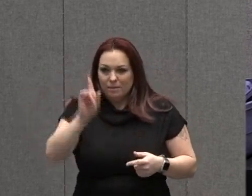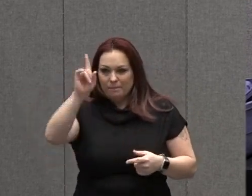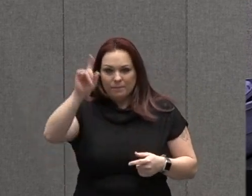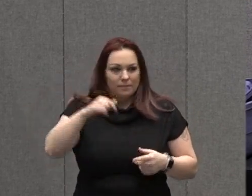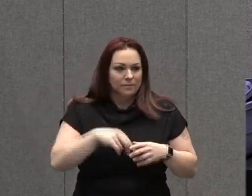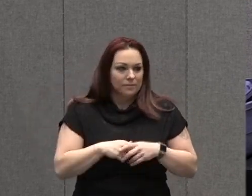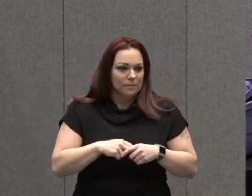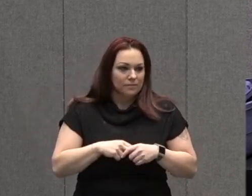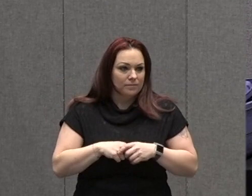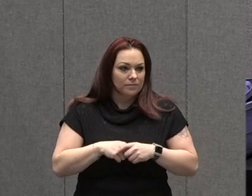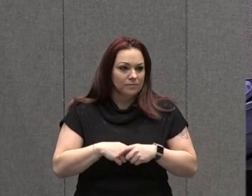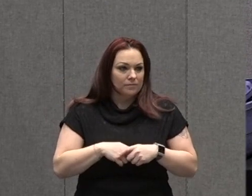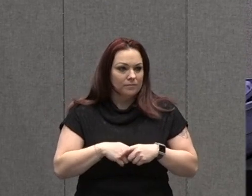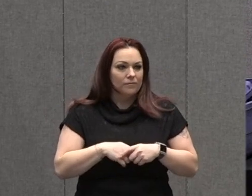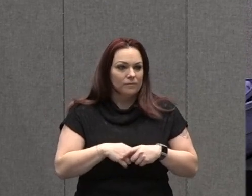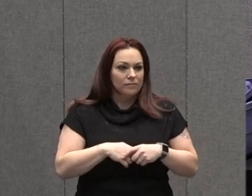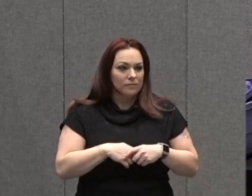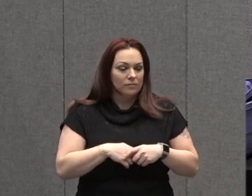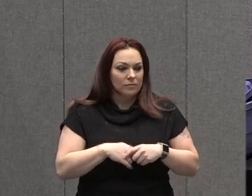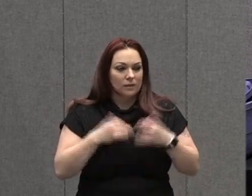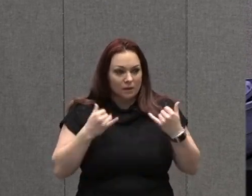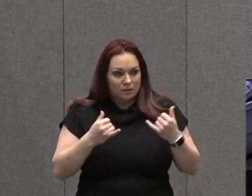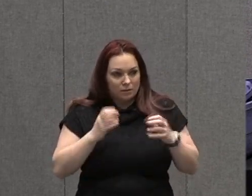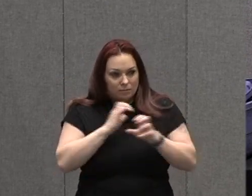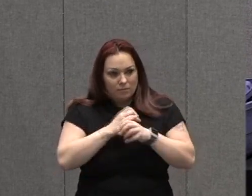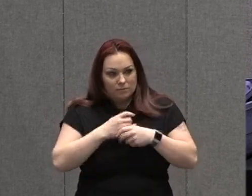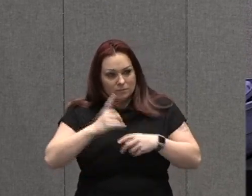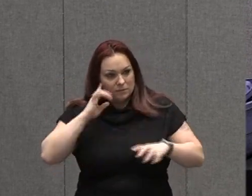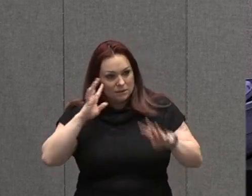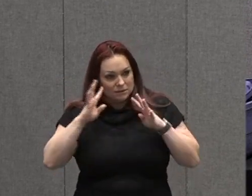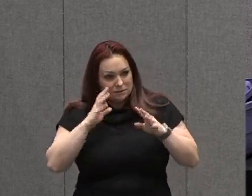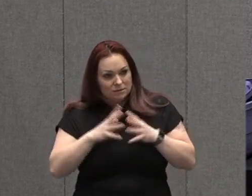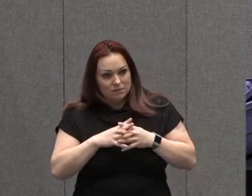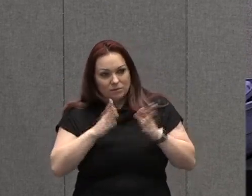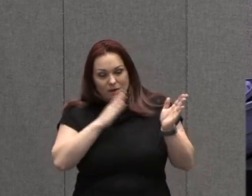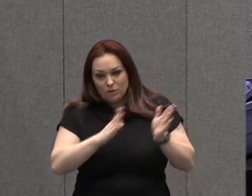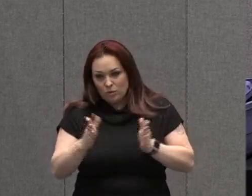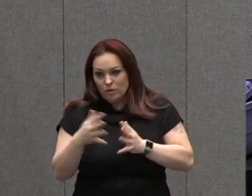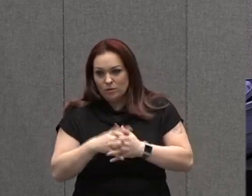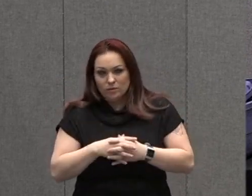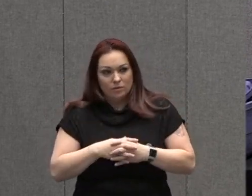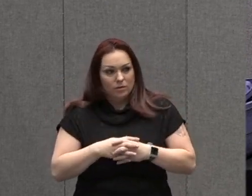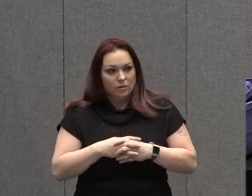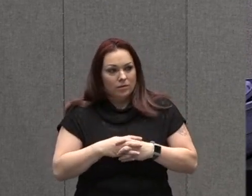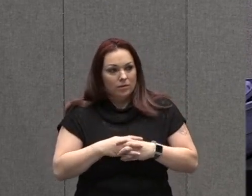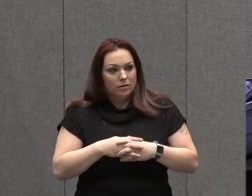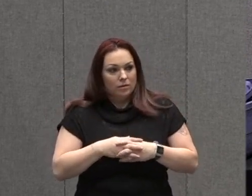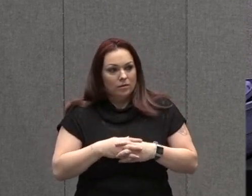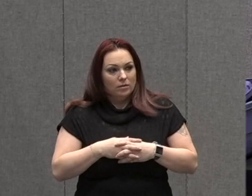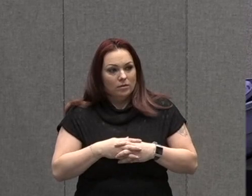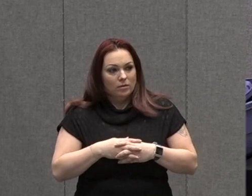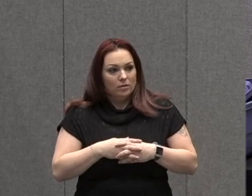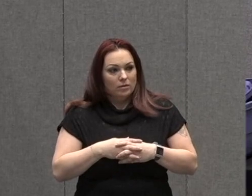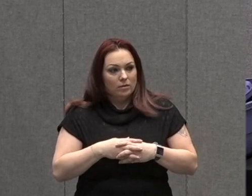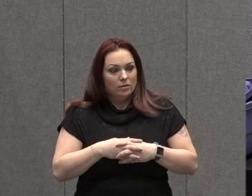Okay cool, all right so we're just going to make these sounds, but in order. So we're gonna go one two three four, right?